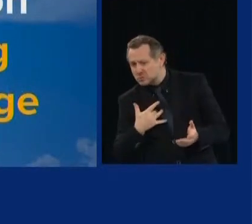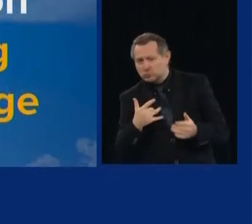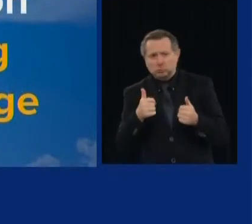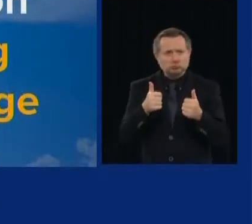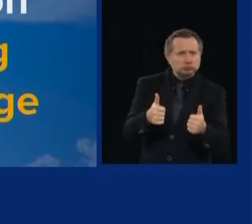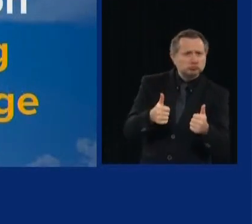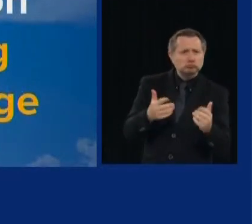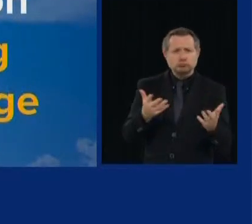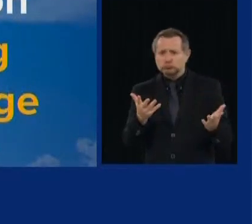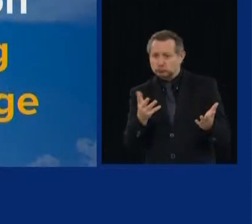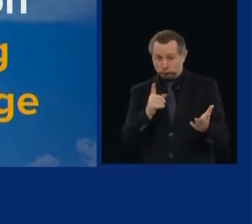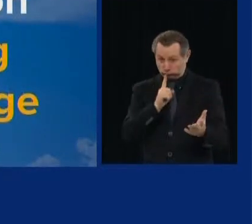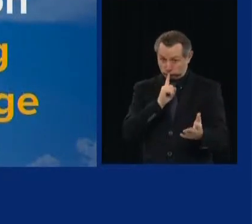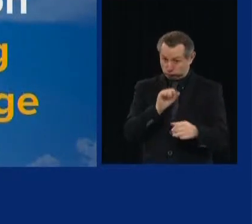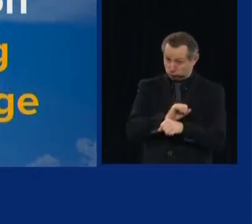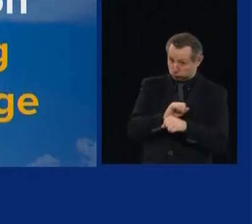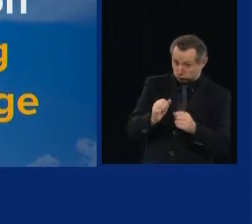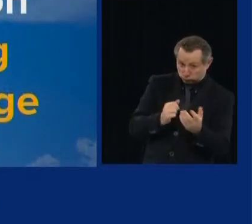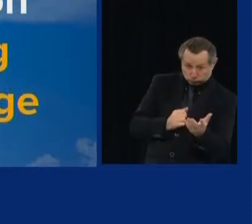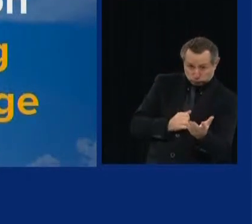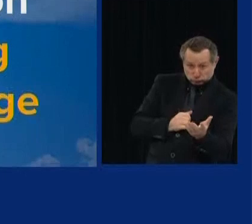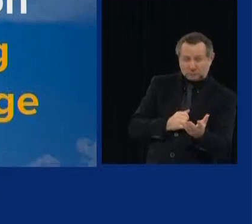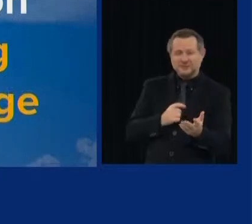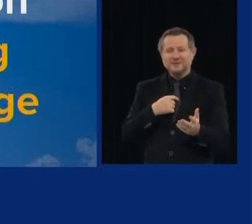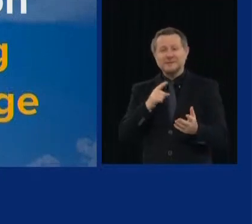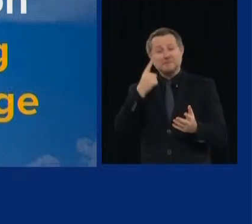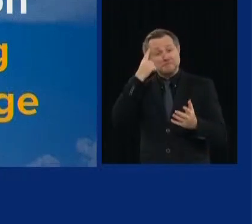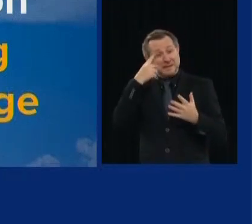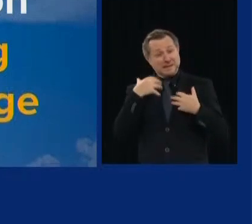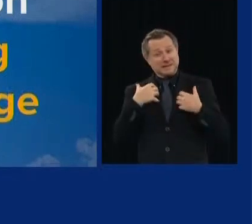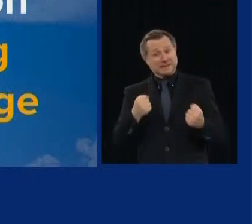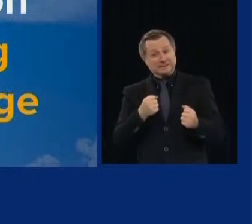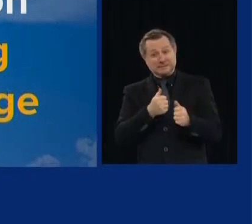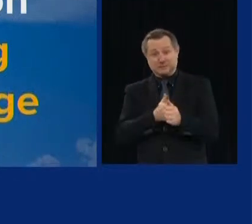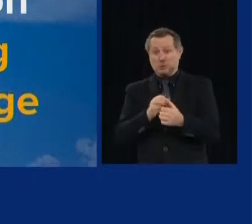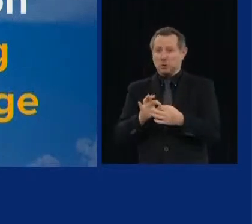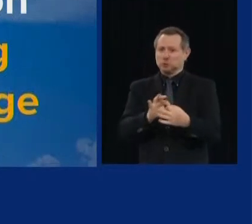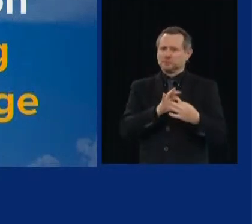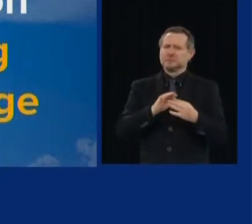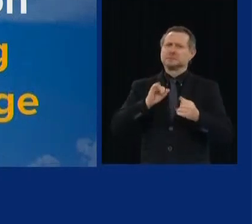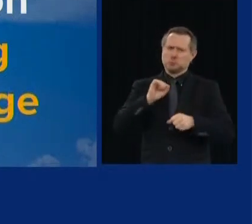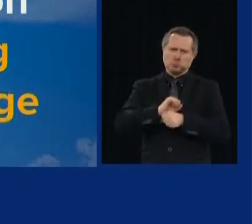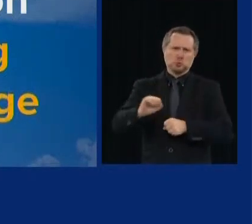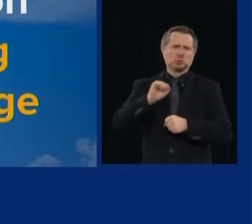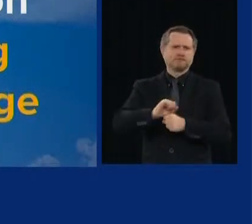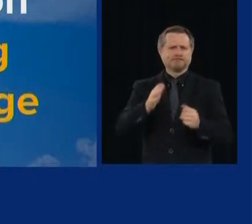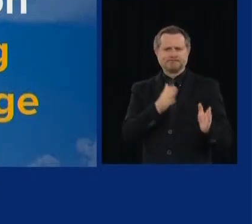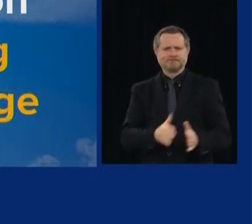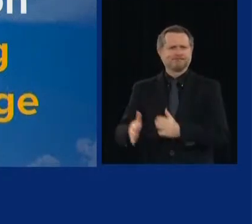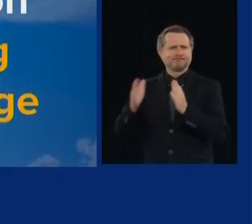VERY REAL. HOW ARE YOU IS A SIMPLE QUESTION THAT WE ASK.